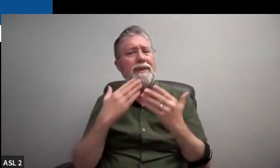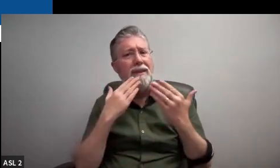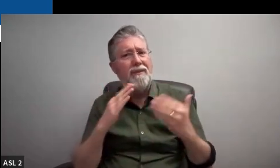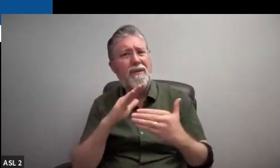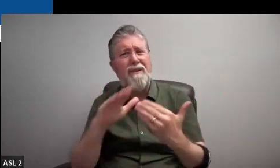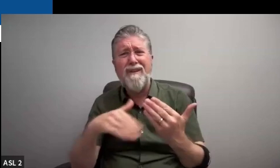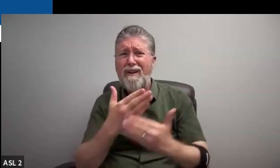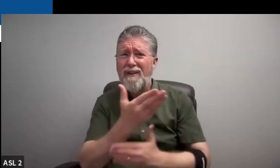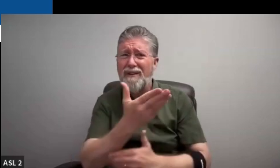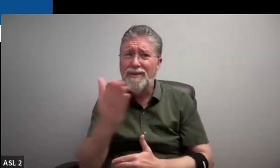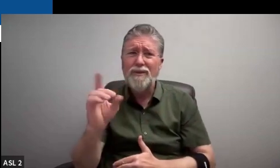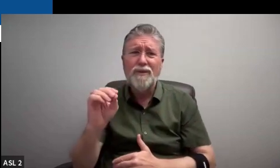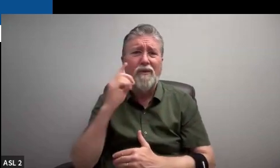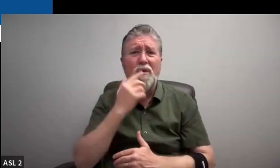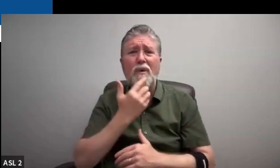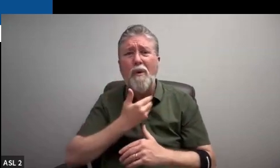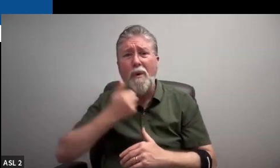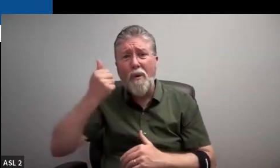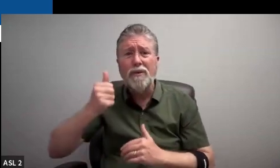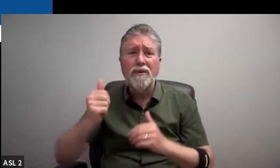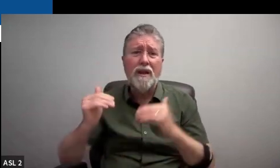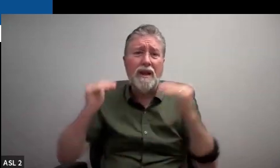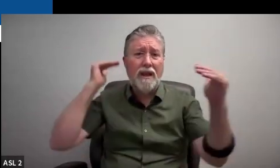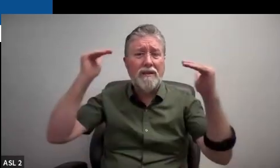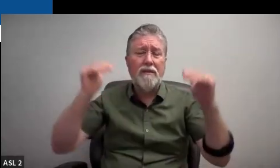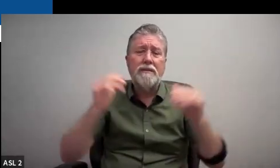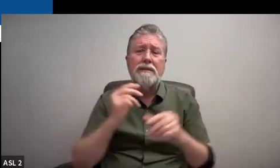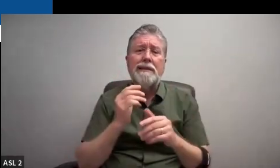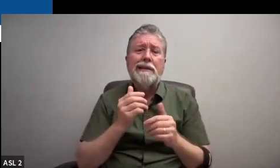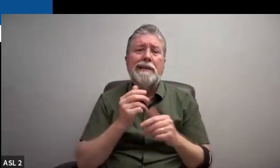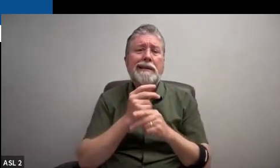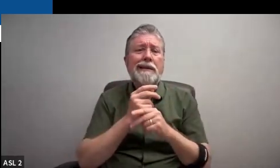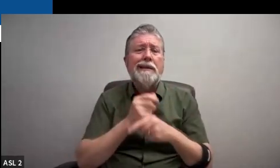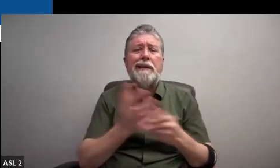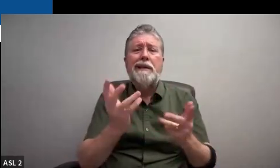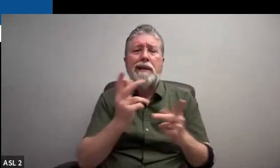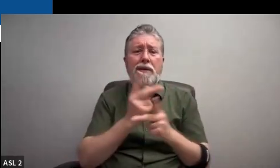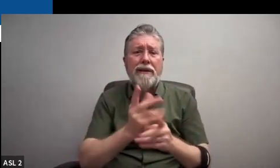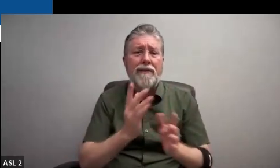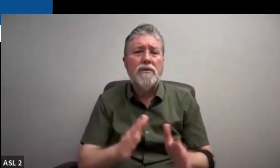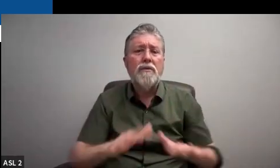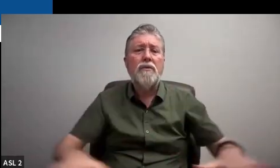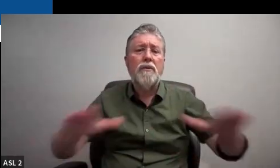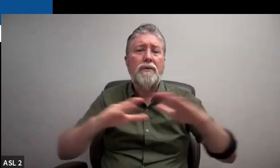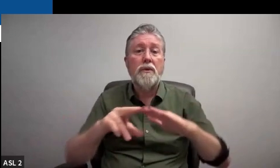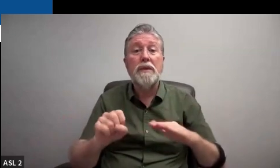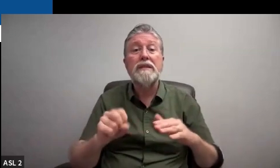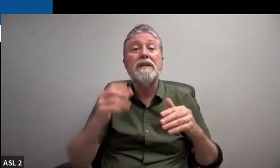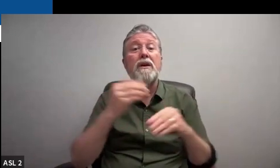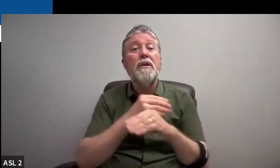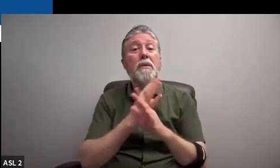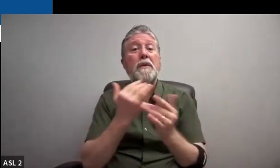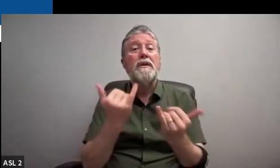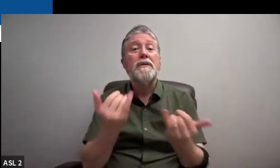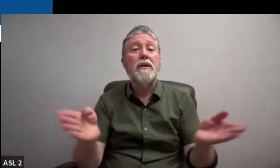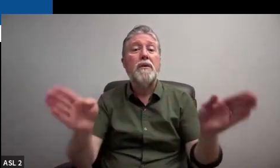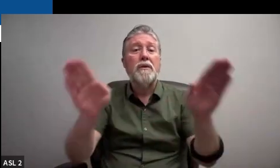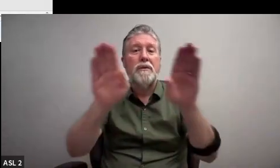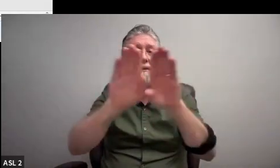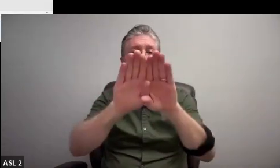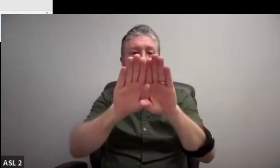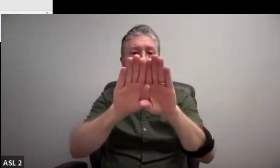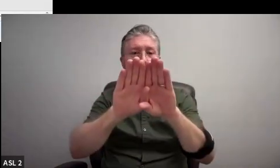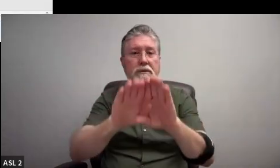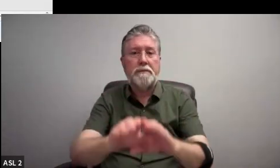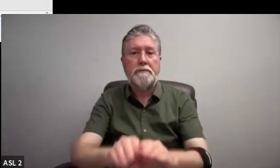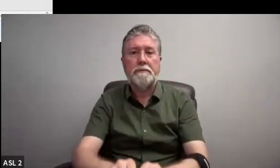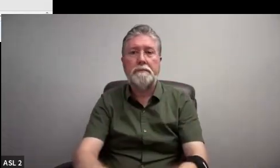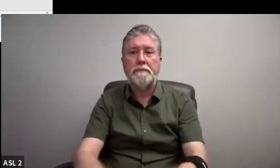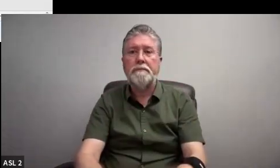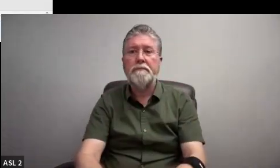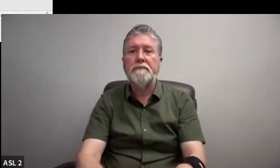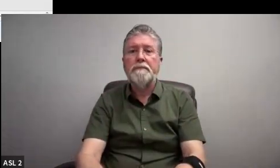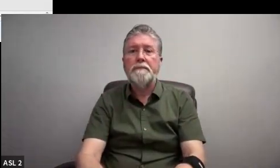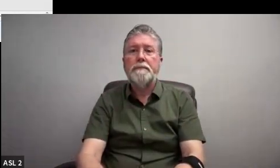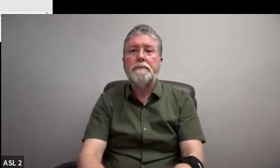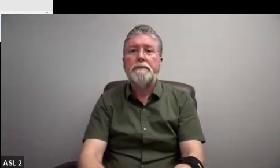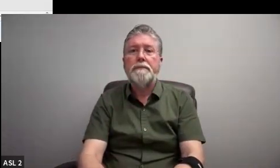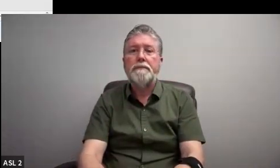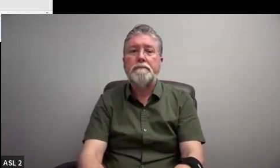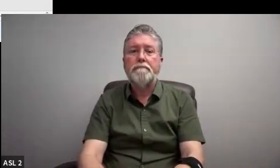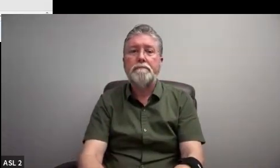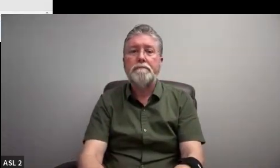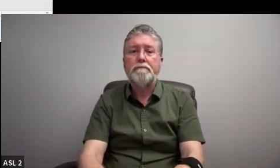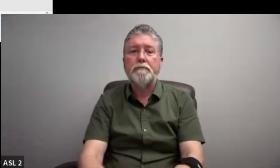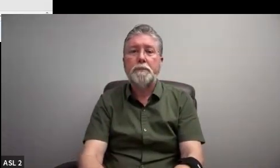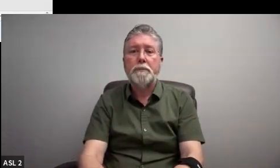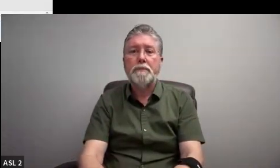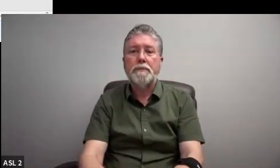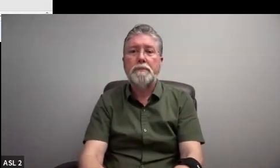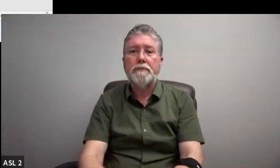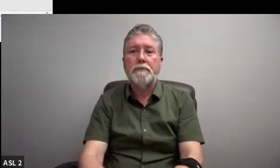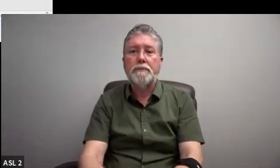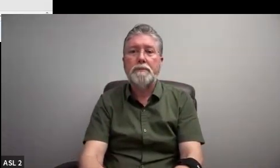for older adults and caregivers across the U.S.. This this concludes today's webinar.